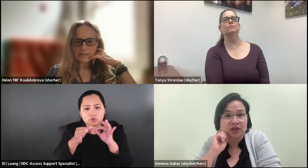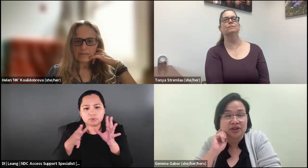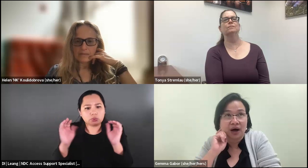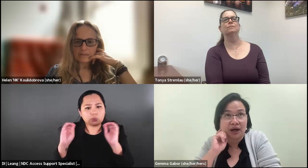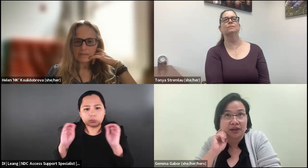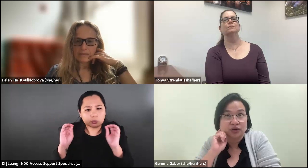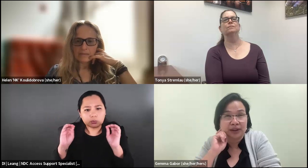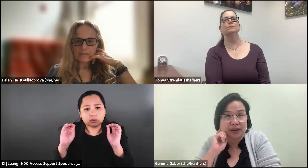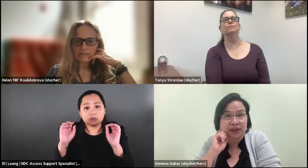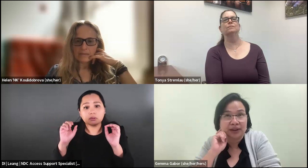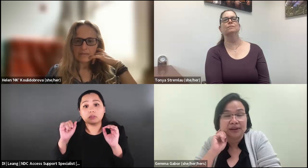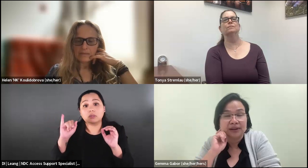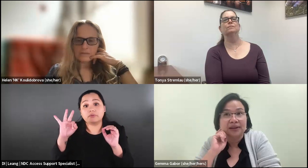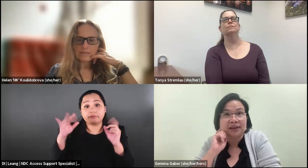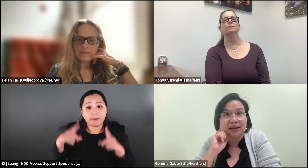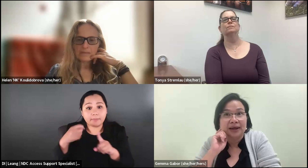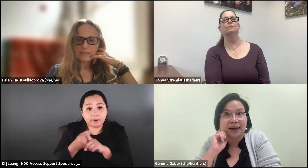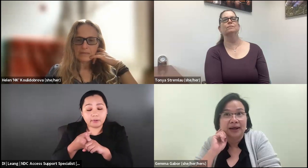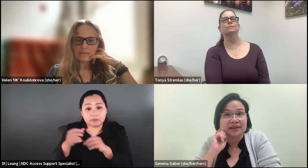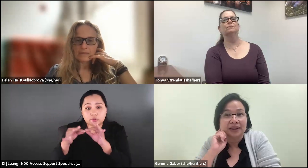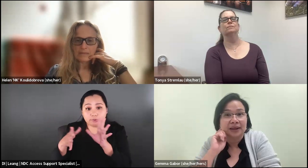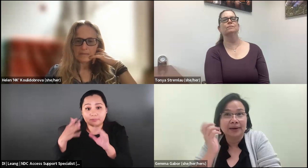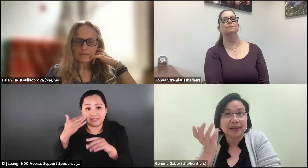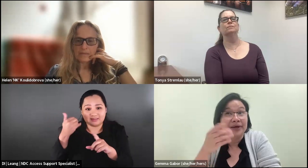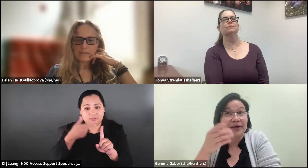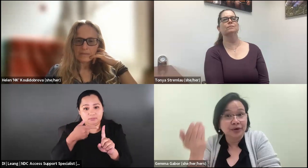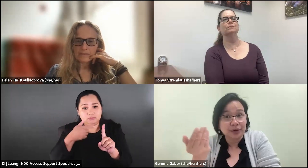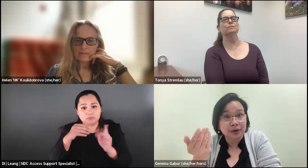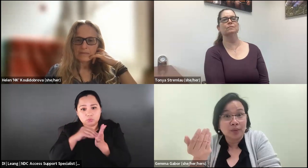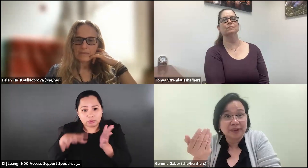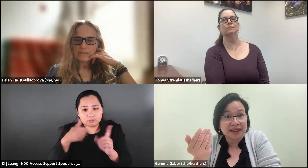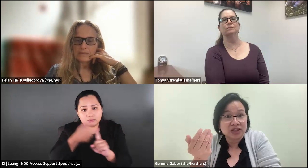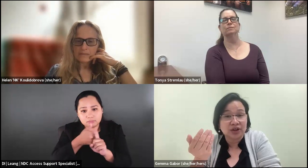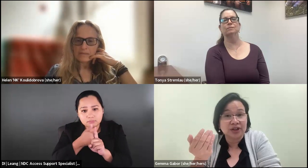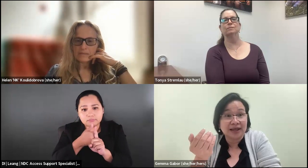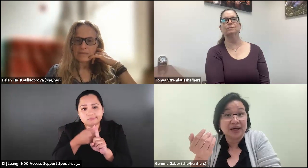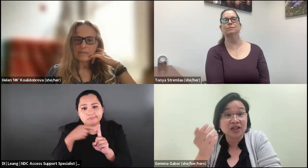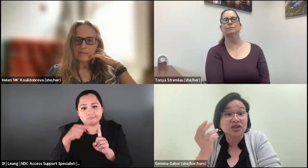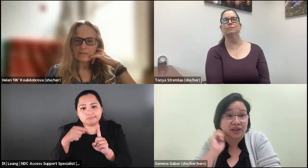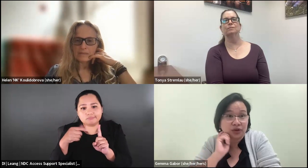because our student has another complication like Usher